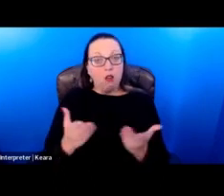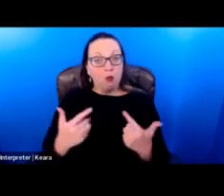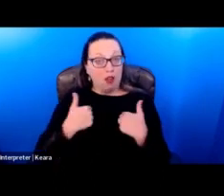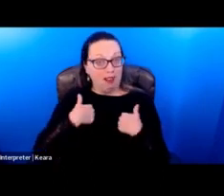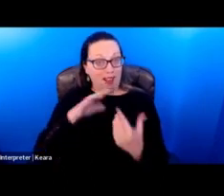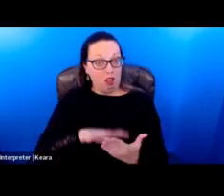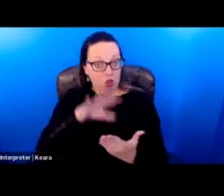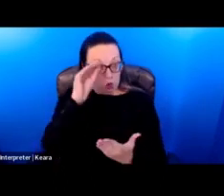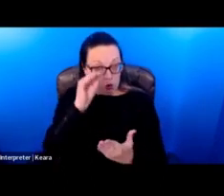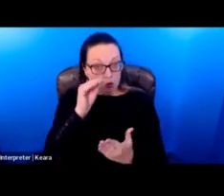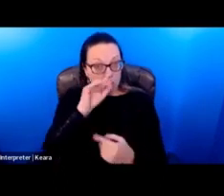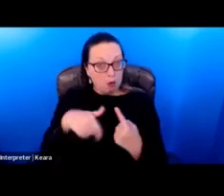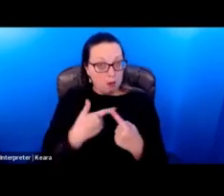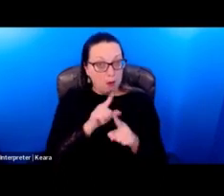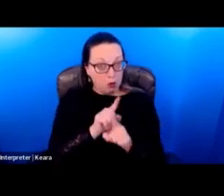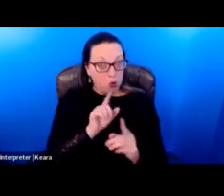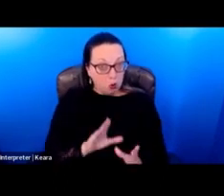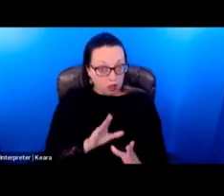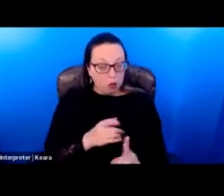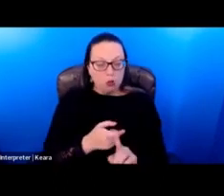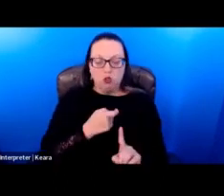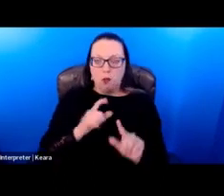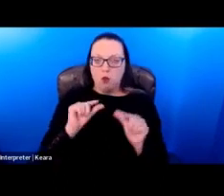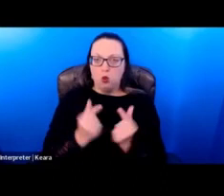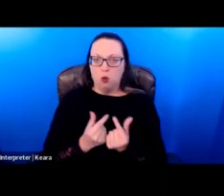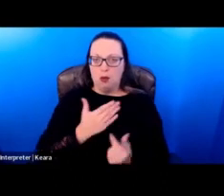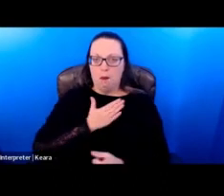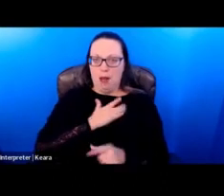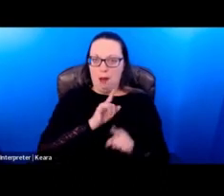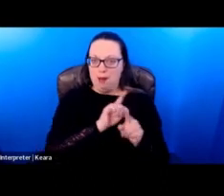the group that my mentor Bev and I founded, it's called was called Brain Injury Voices, and